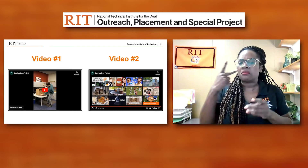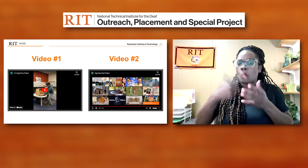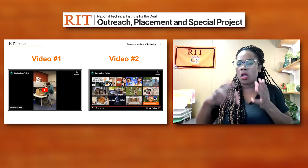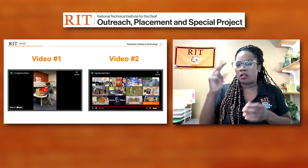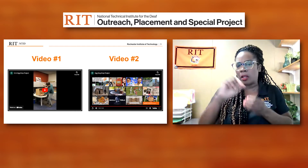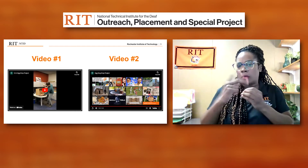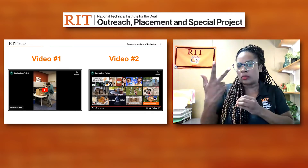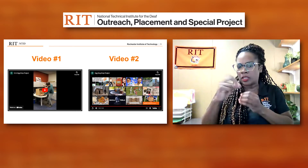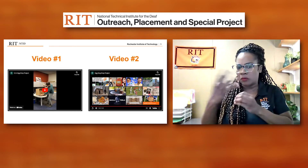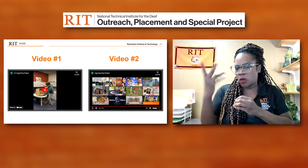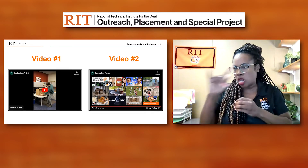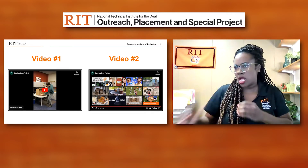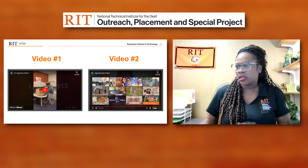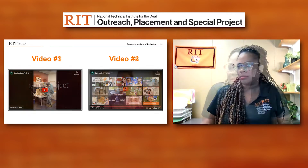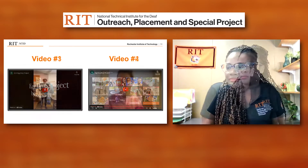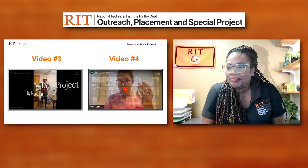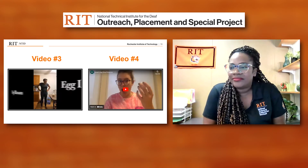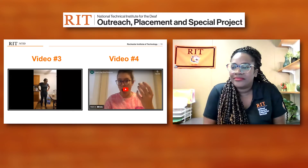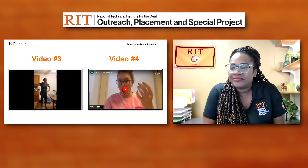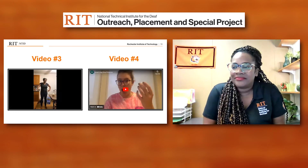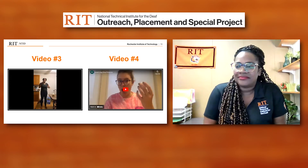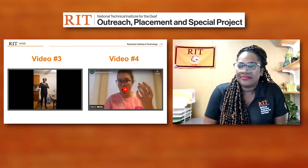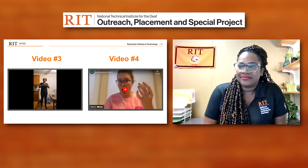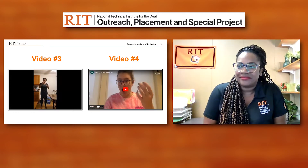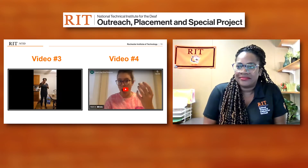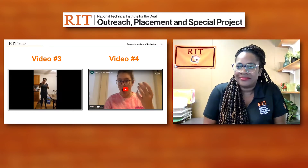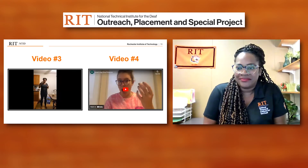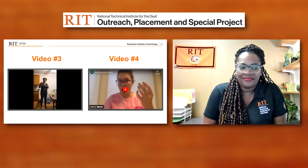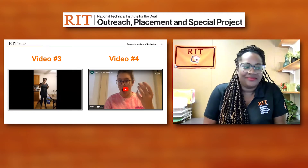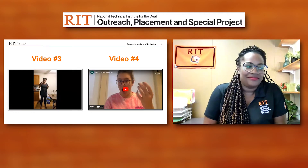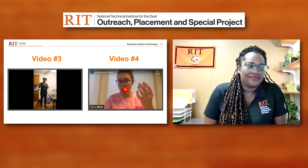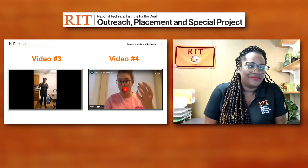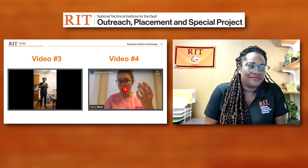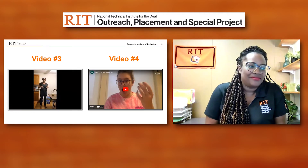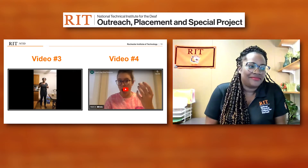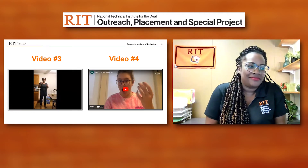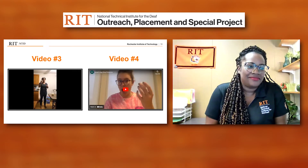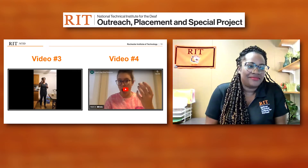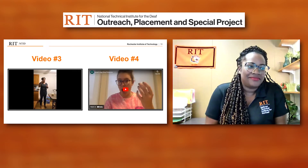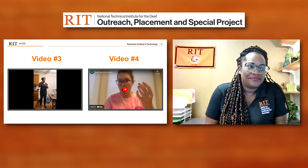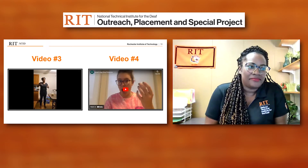but let's see what number 3 looks like. My name is Roxann.